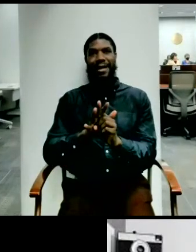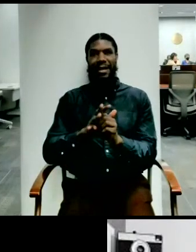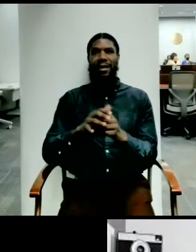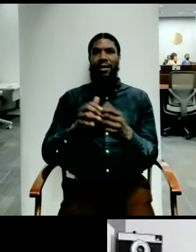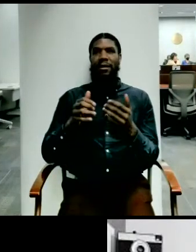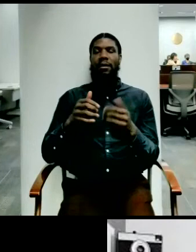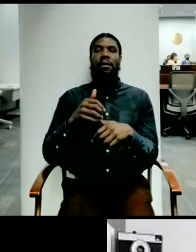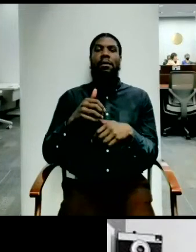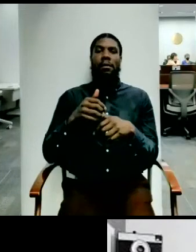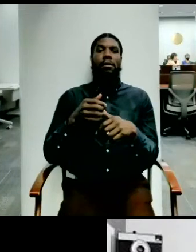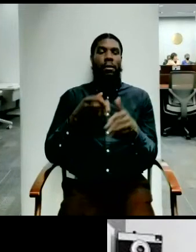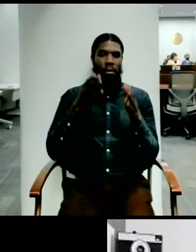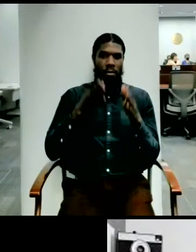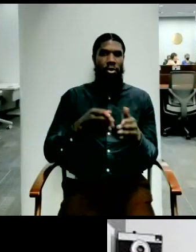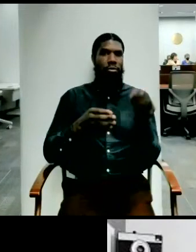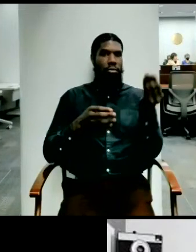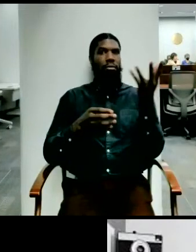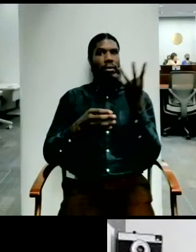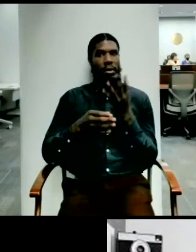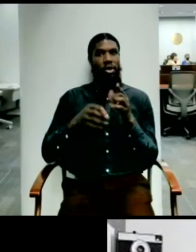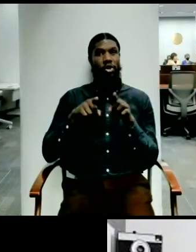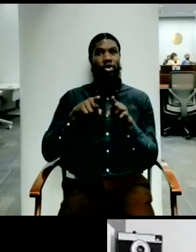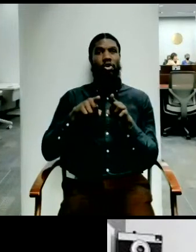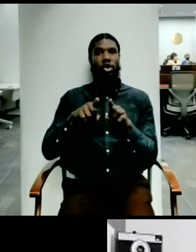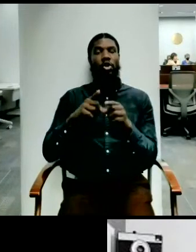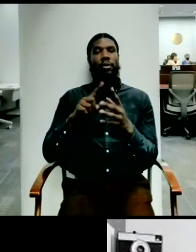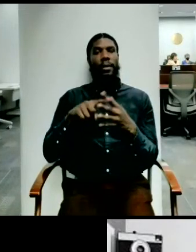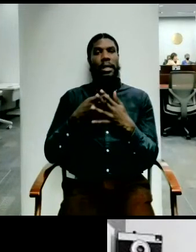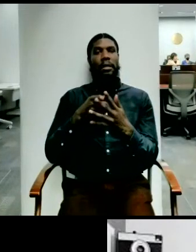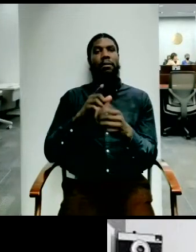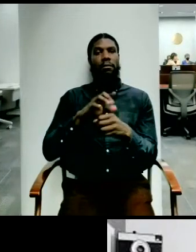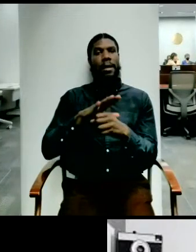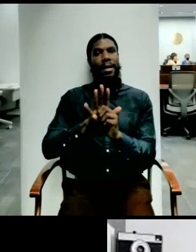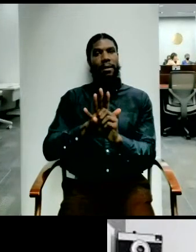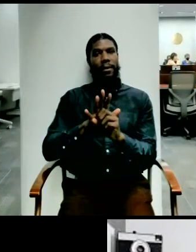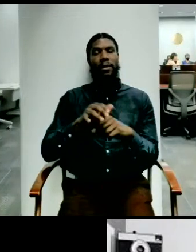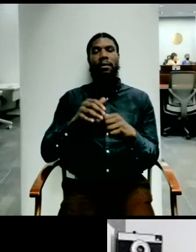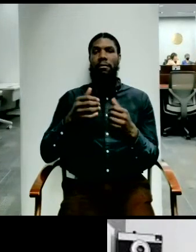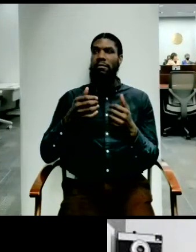share with me that right at the beginning of the pandemic there was a push to fire Asian workers